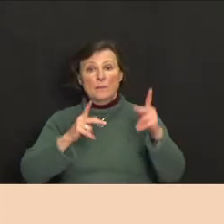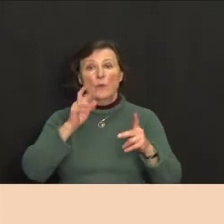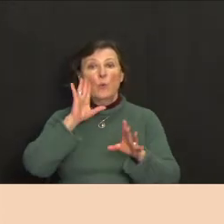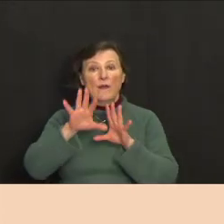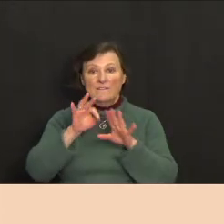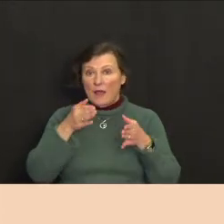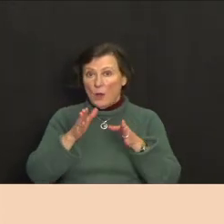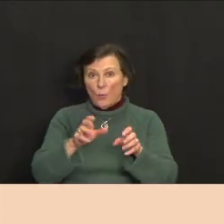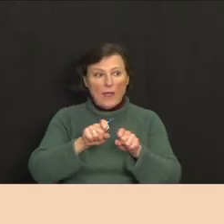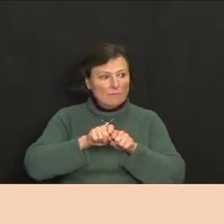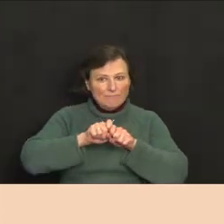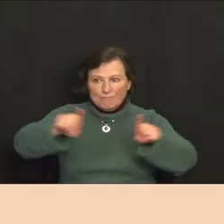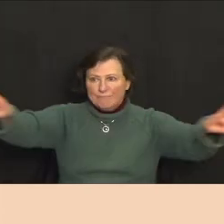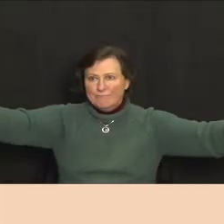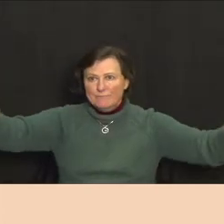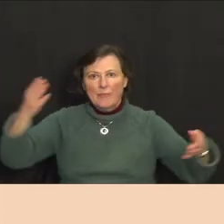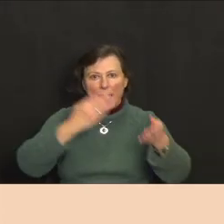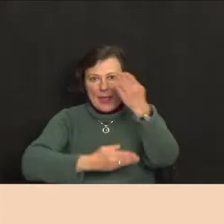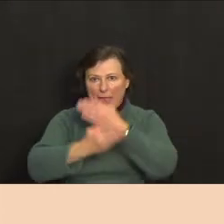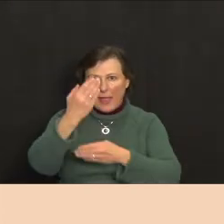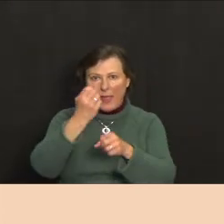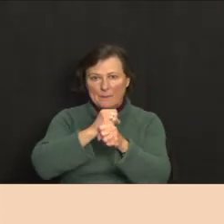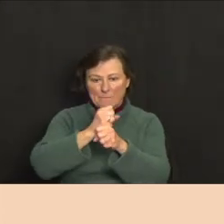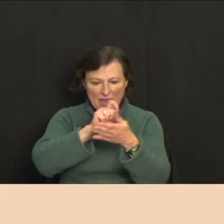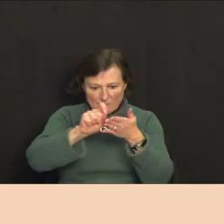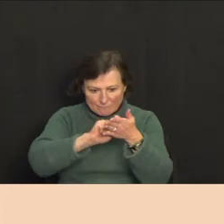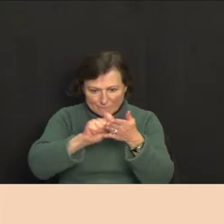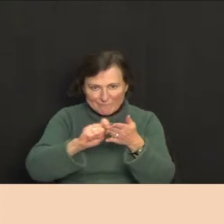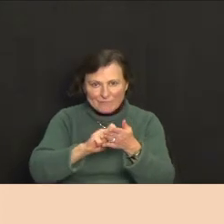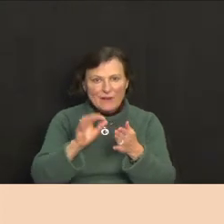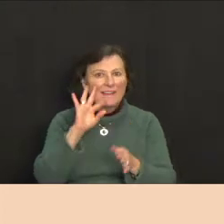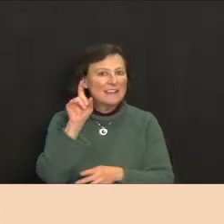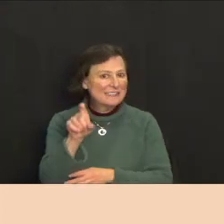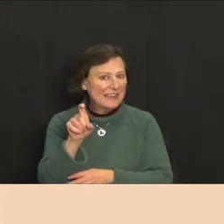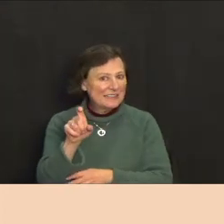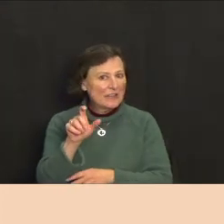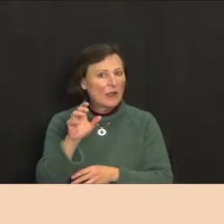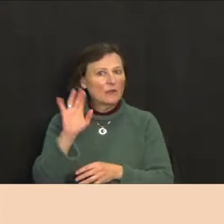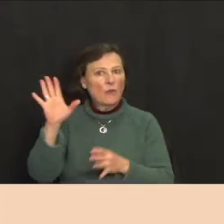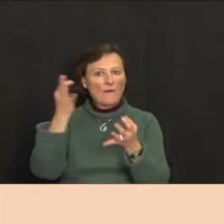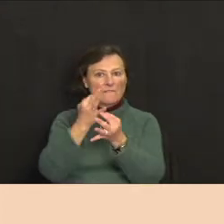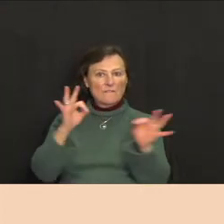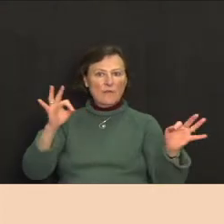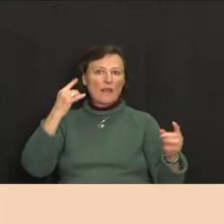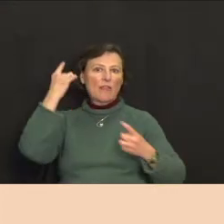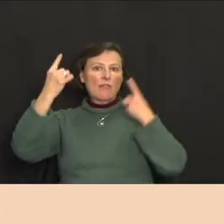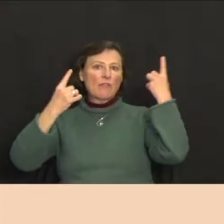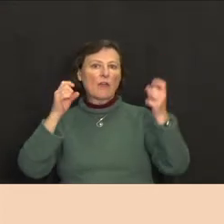going back to handmade tracts if necessary, so their free thoughts can find expression.